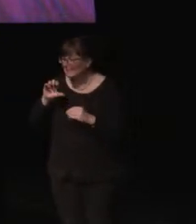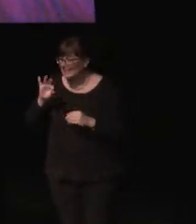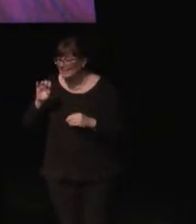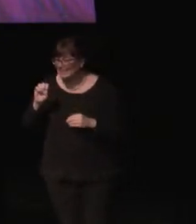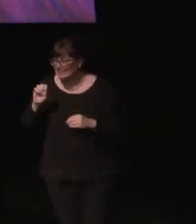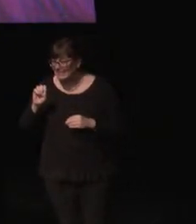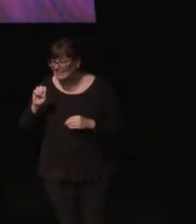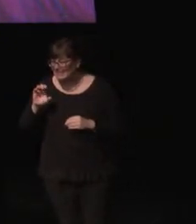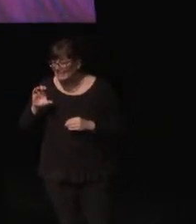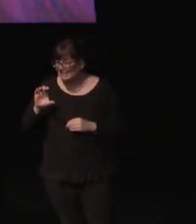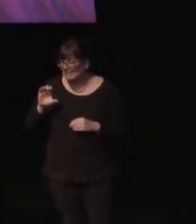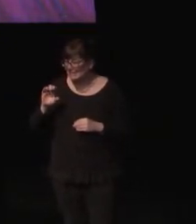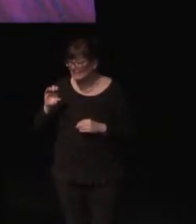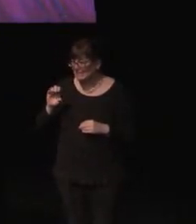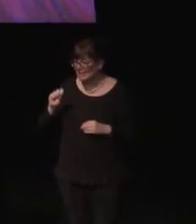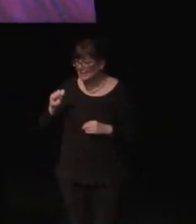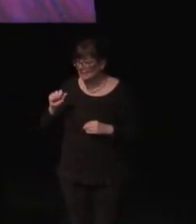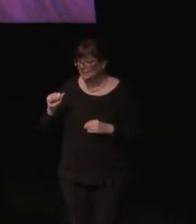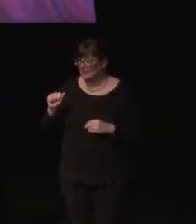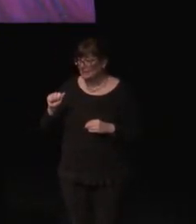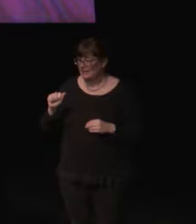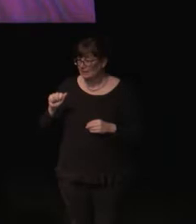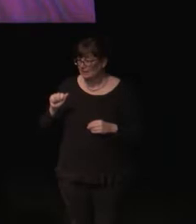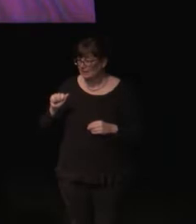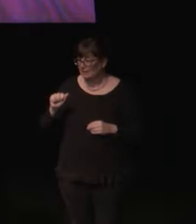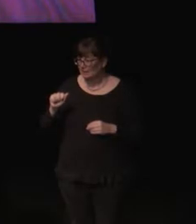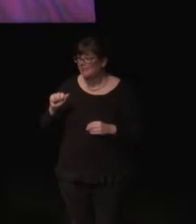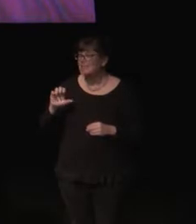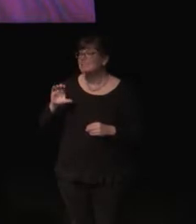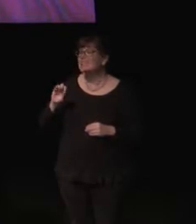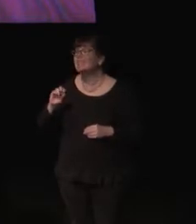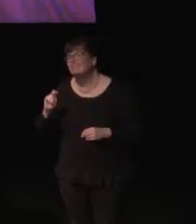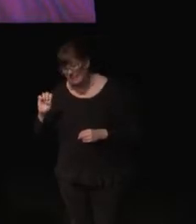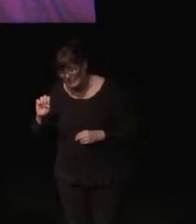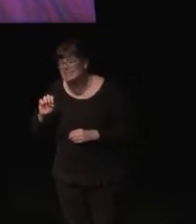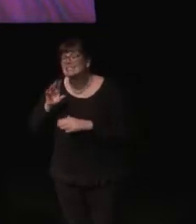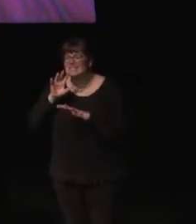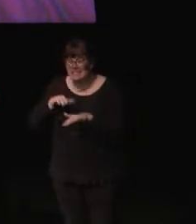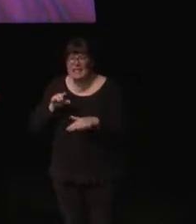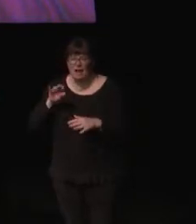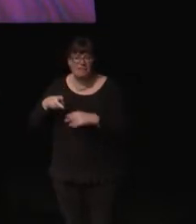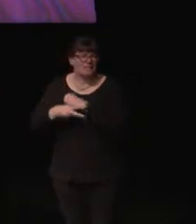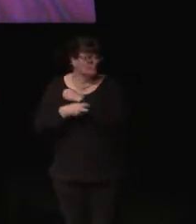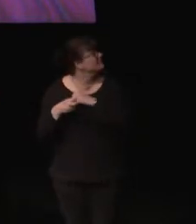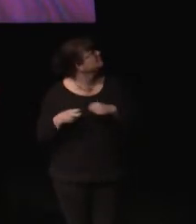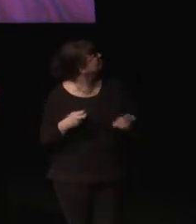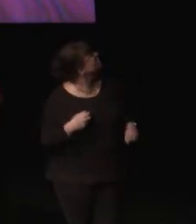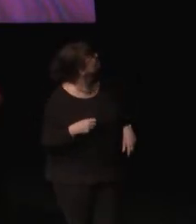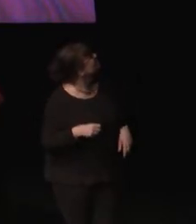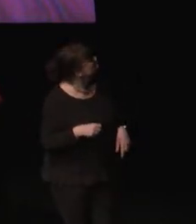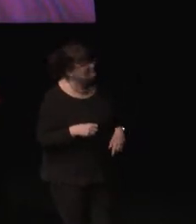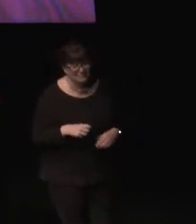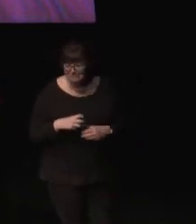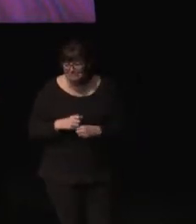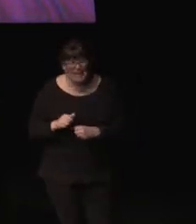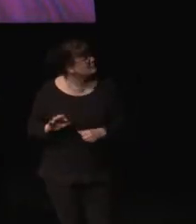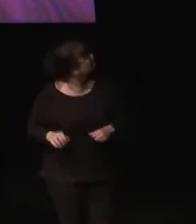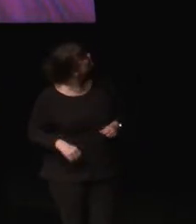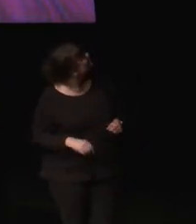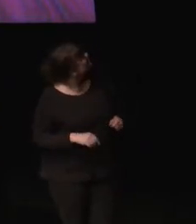and you can see on top in fantastically small font, It looks better when you're playing in Xbox, but it's till pretty small.